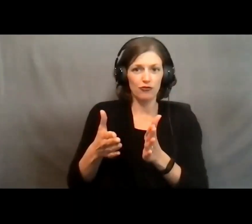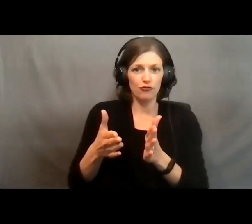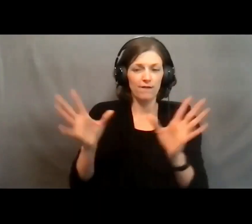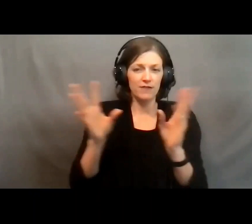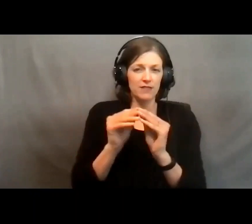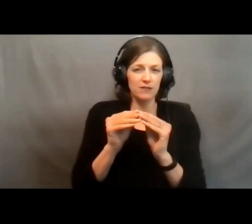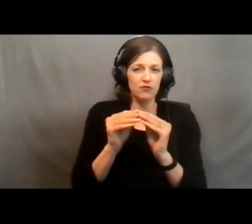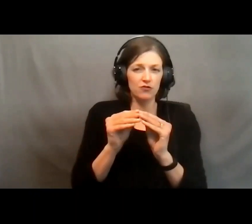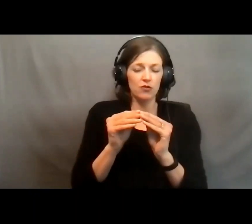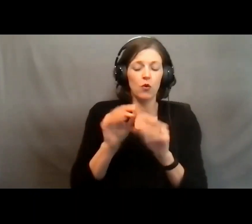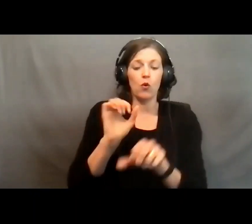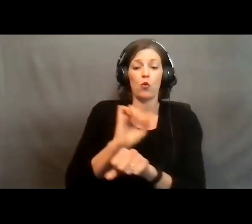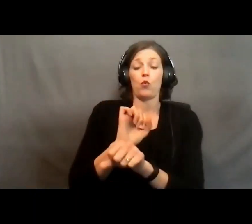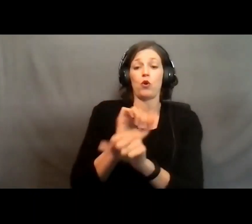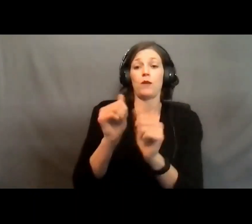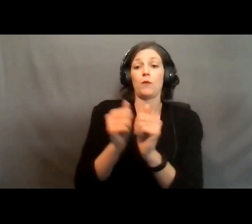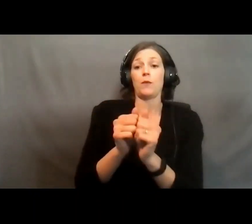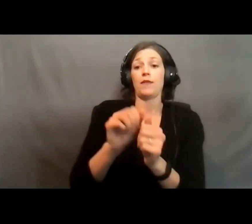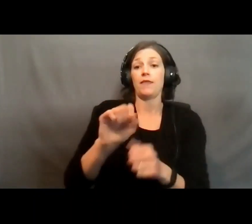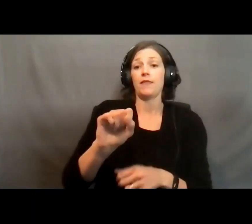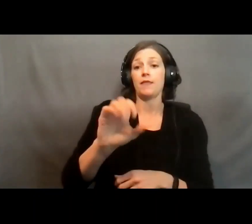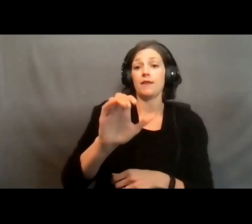Scarritt 13:32:13 on how